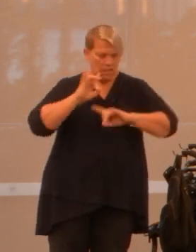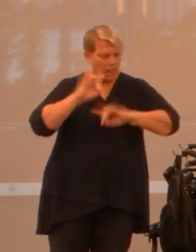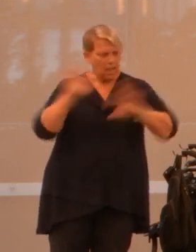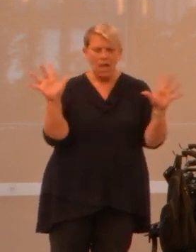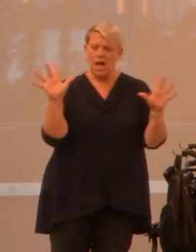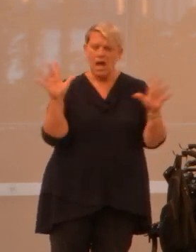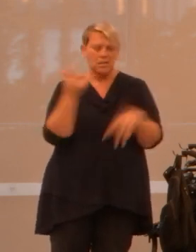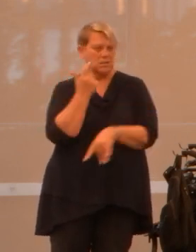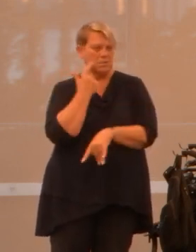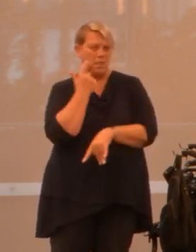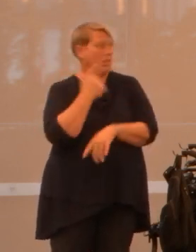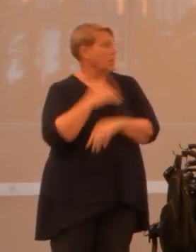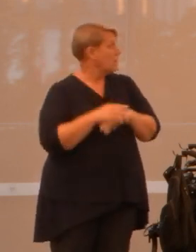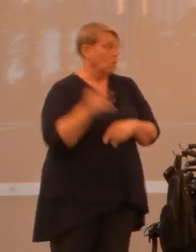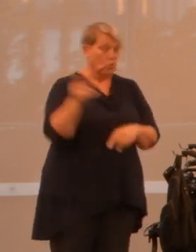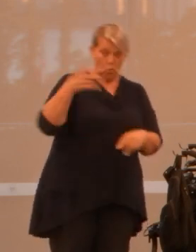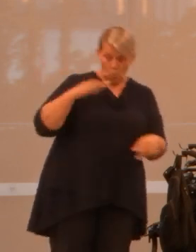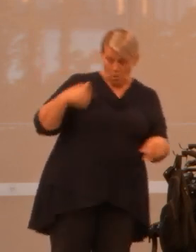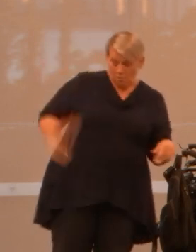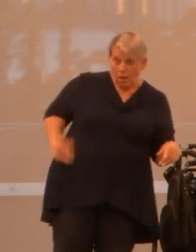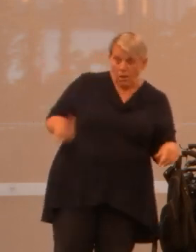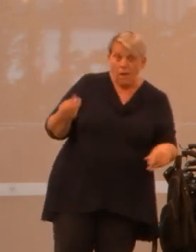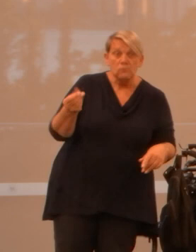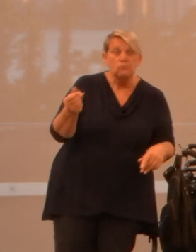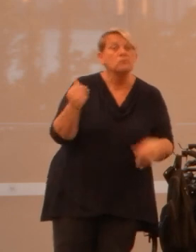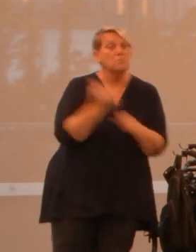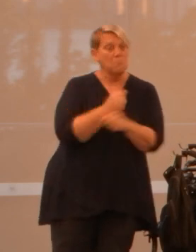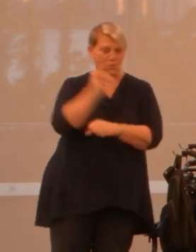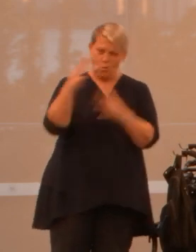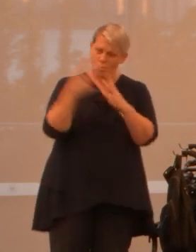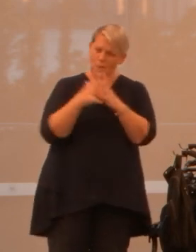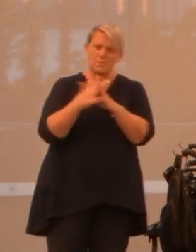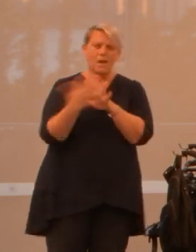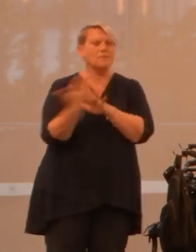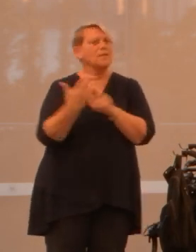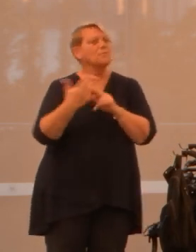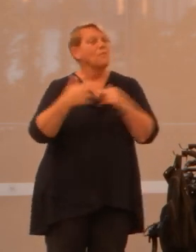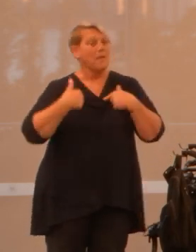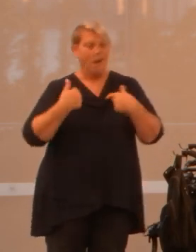You want my cash? You make your website accessible, and I'll be there.